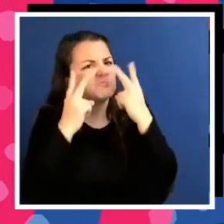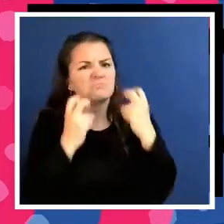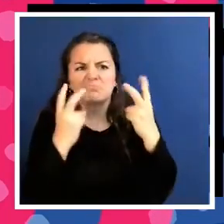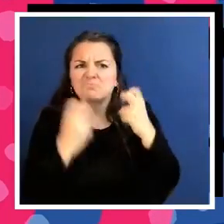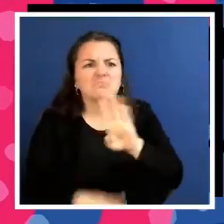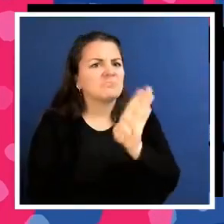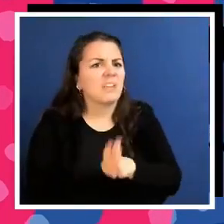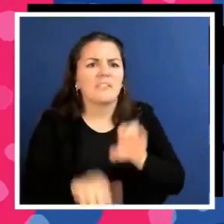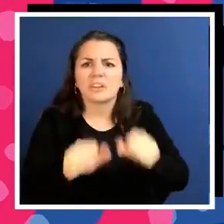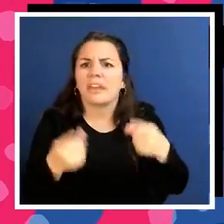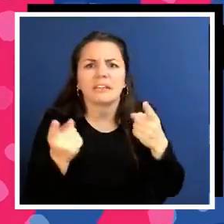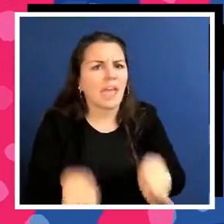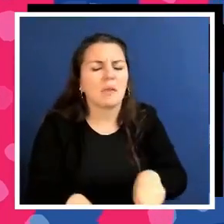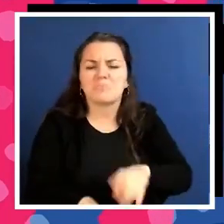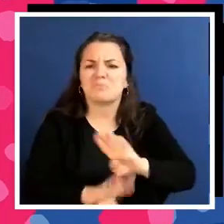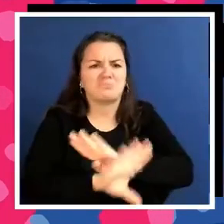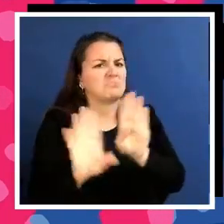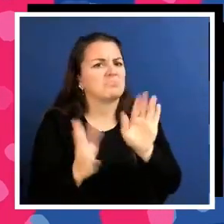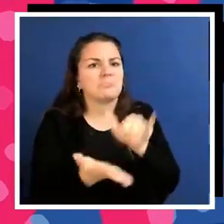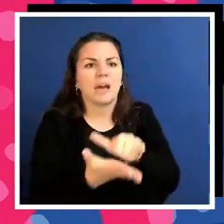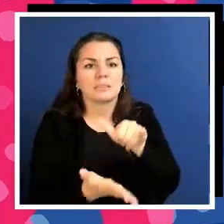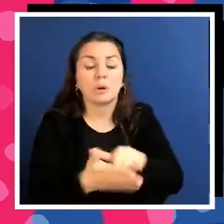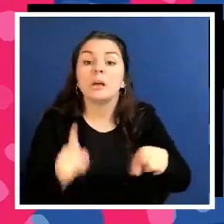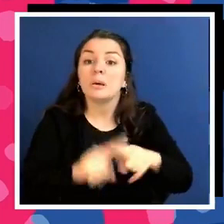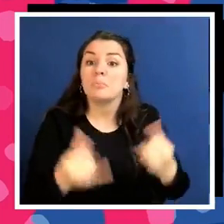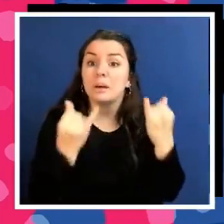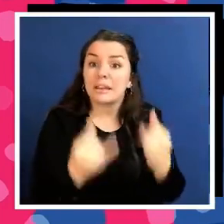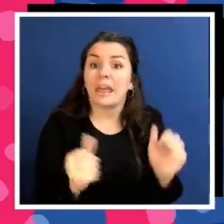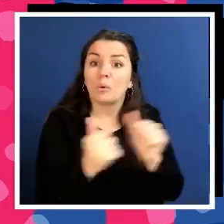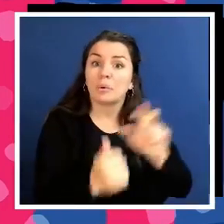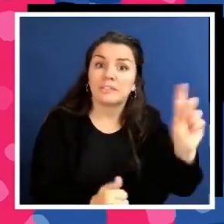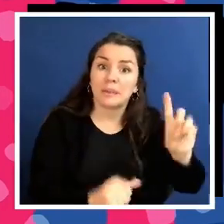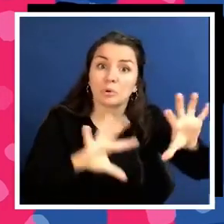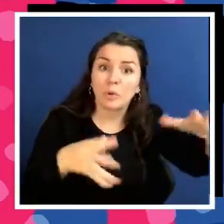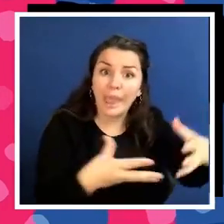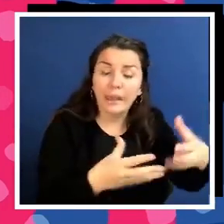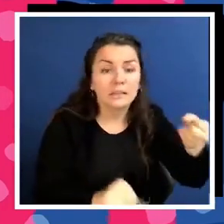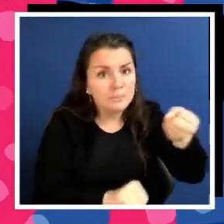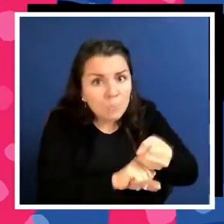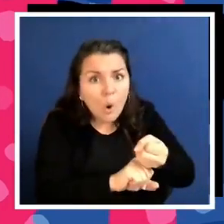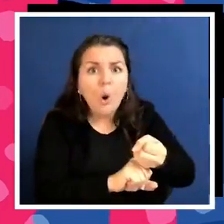GUGUANTETE I INCE E FOFAFAMILIE. FOUR YEARS AGO AND I'M STILL MARRIED AND I HAD A GUARANTEED